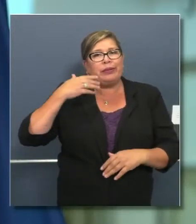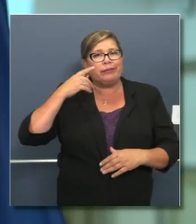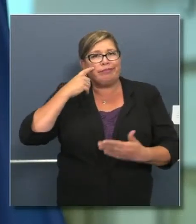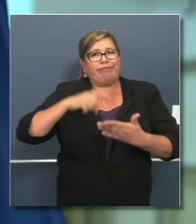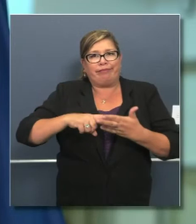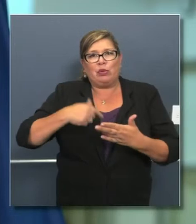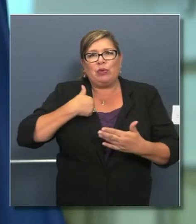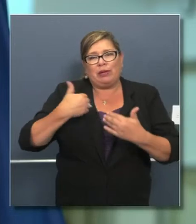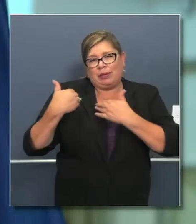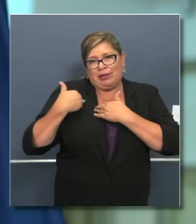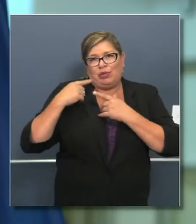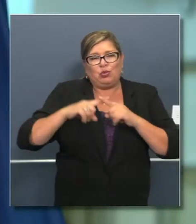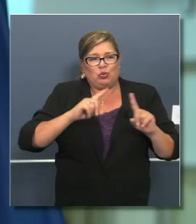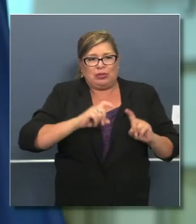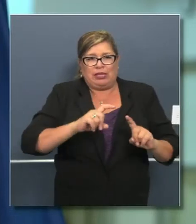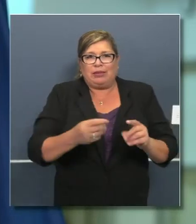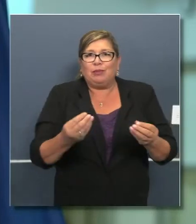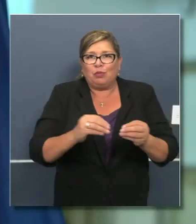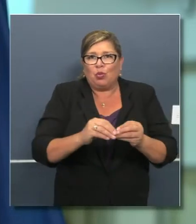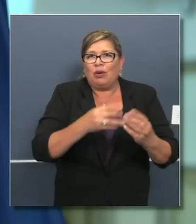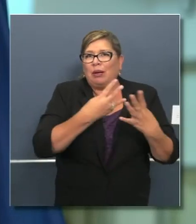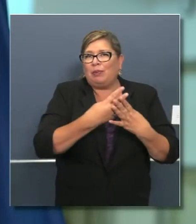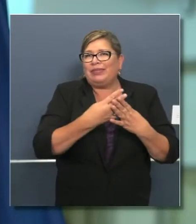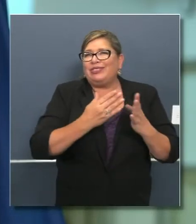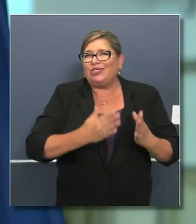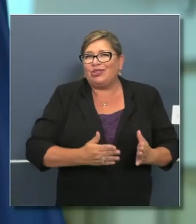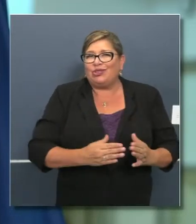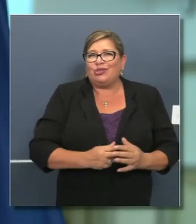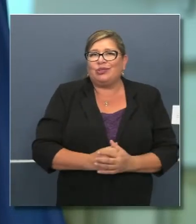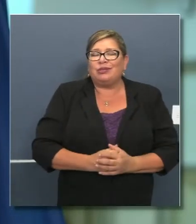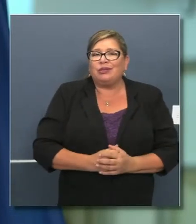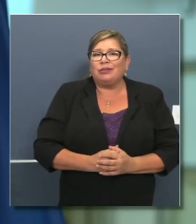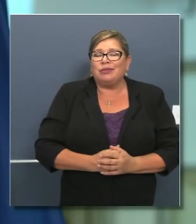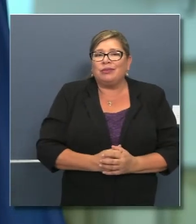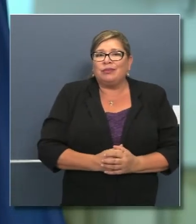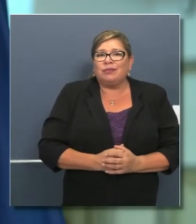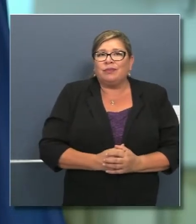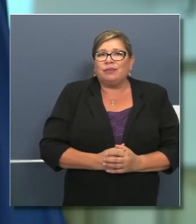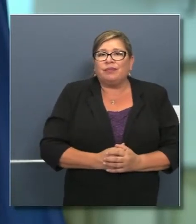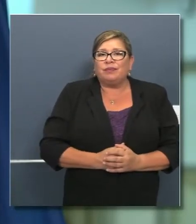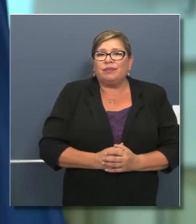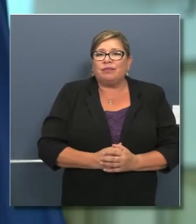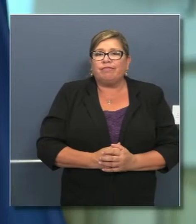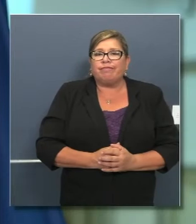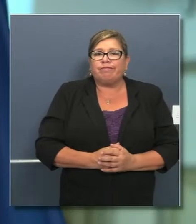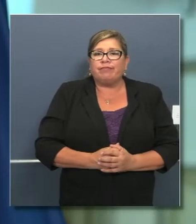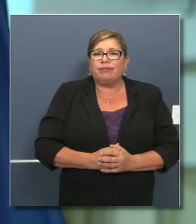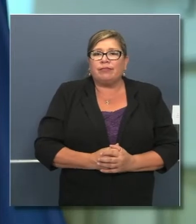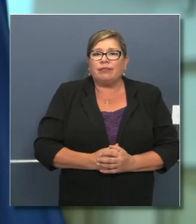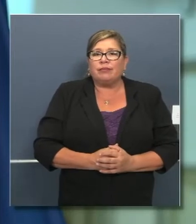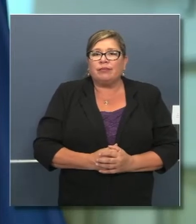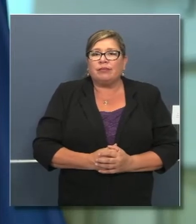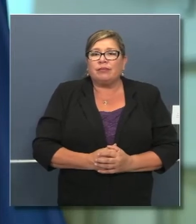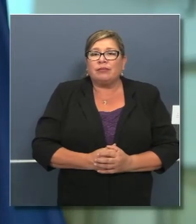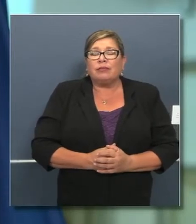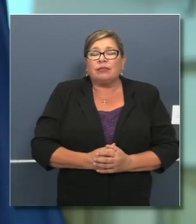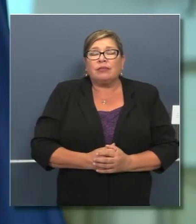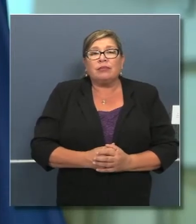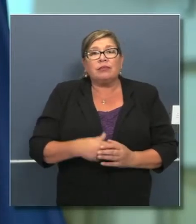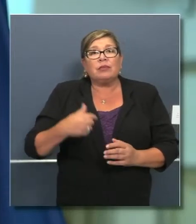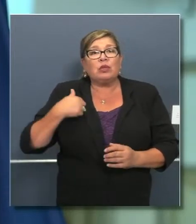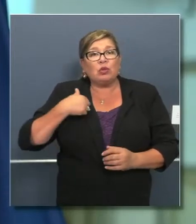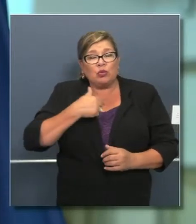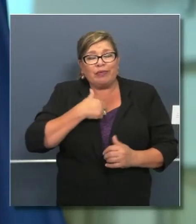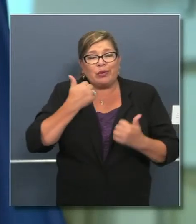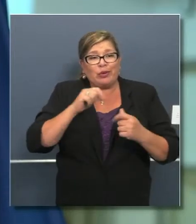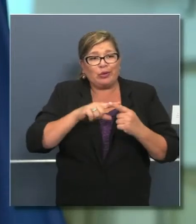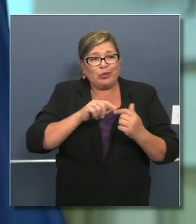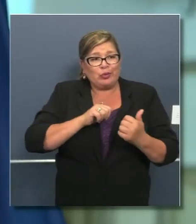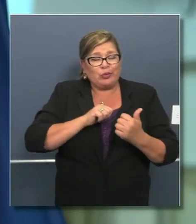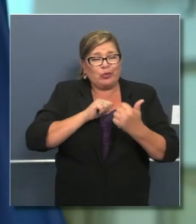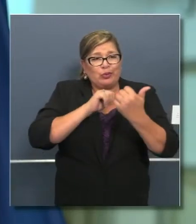do so we as you've referenced have done a number of things to address the issue of movement within